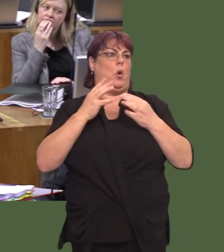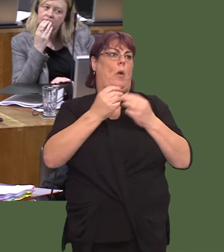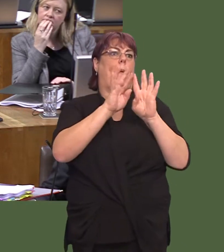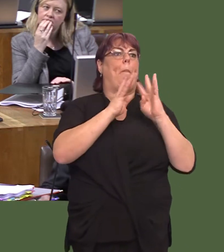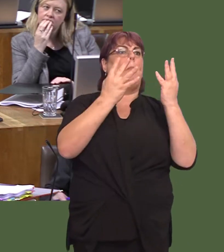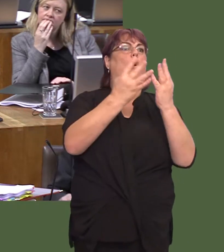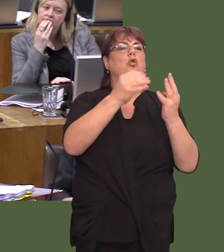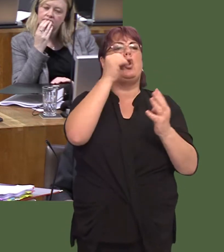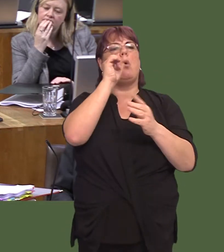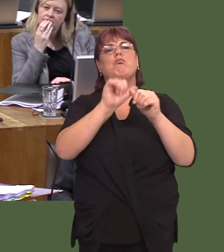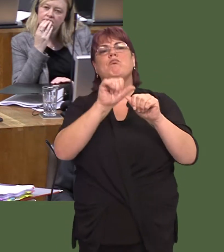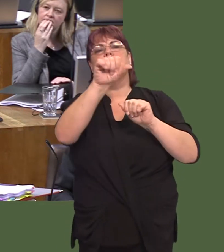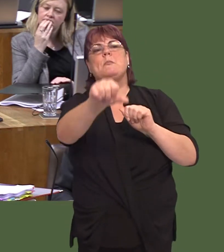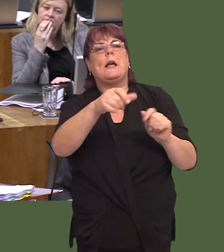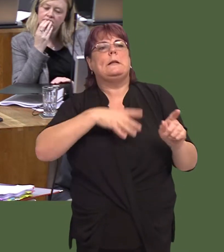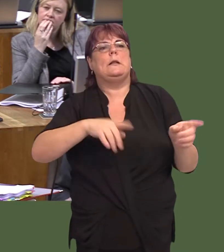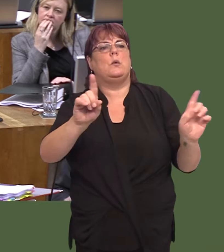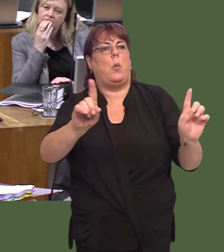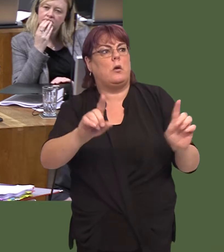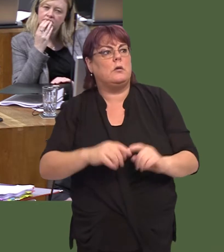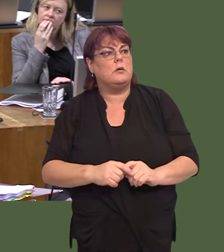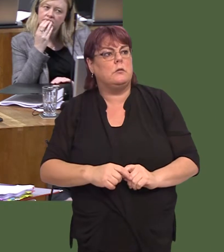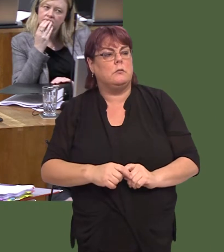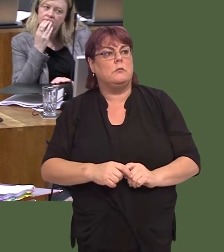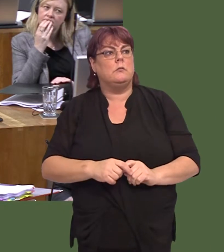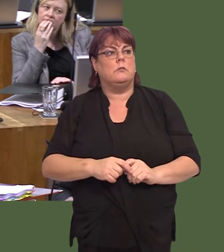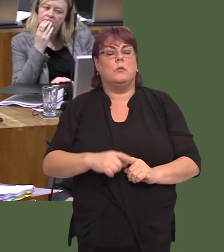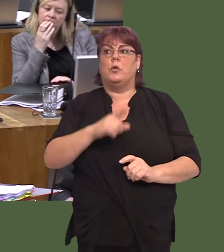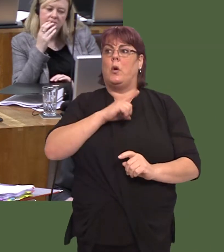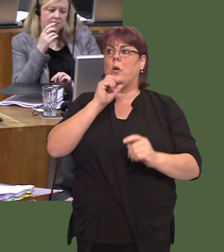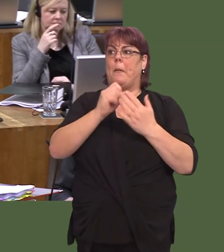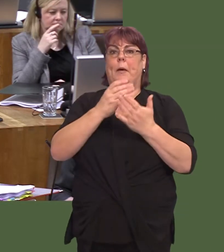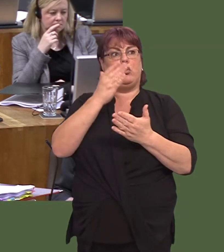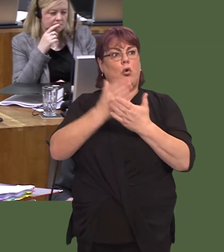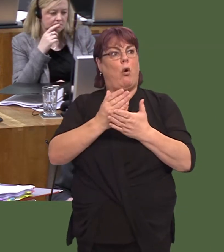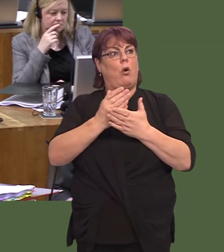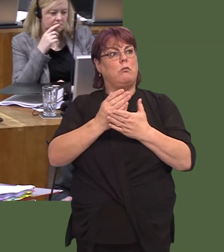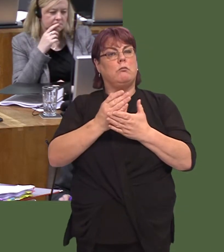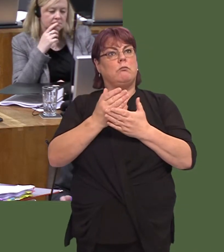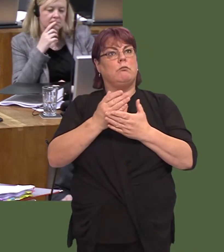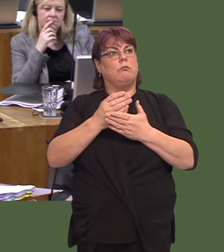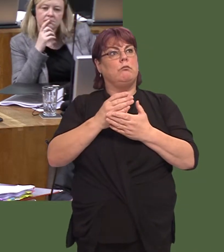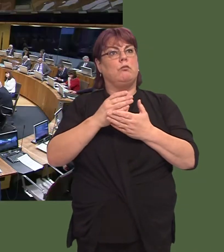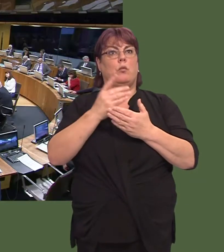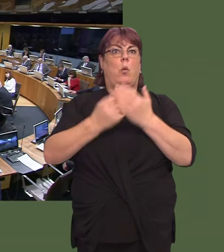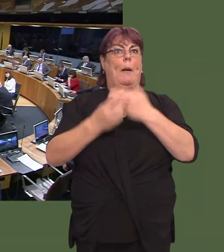to be done, in order to ensure that there is a uniform service available throughout Wales.